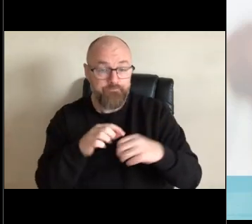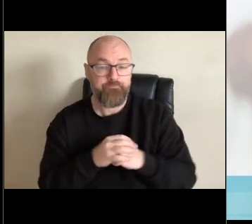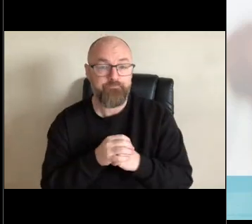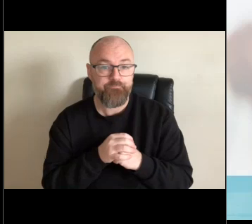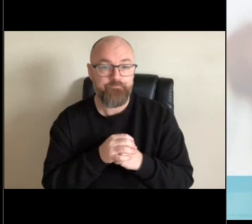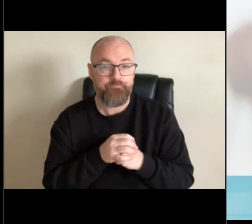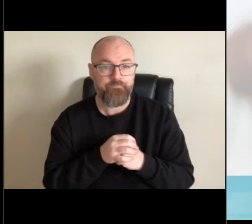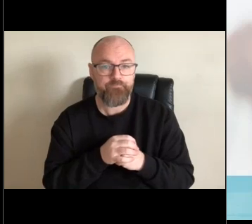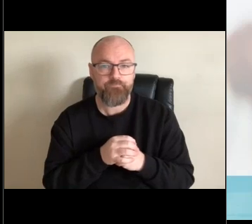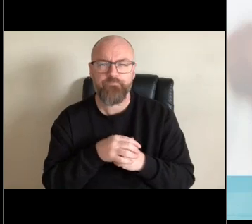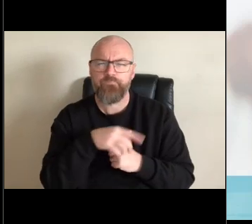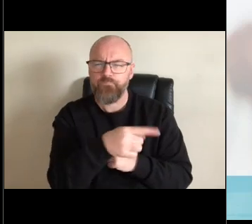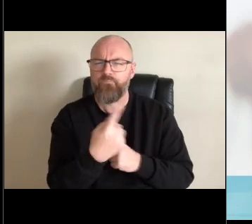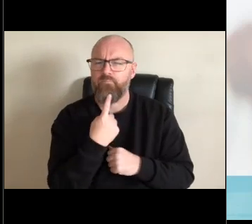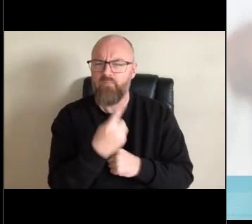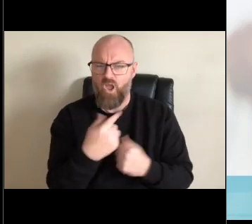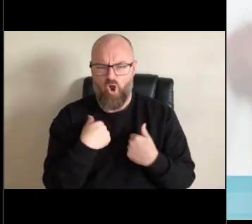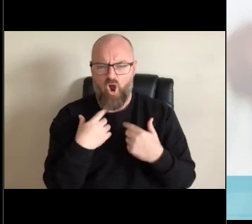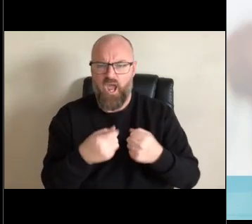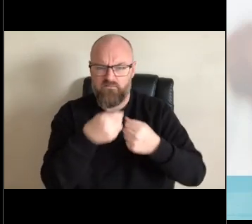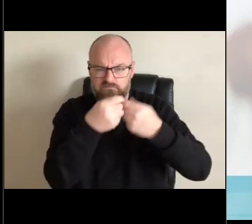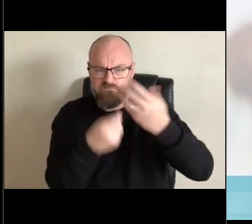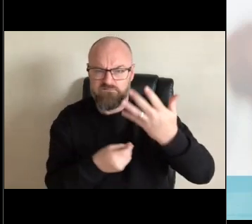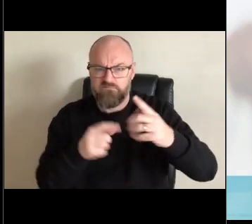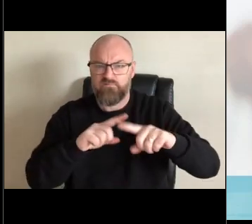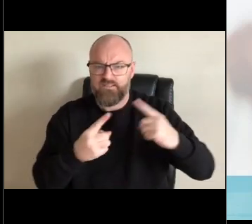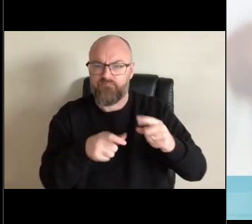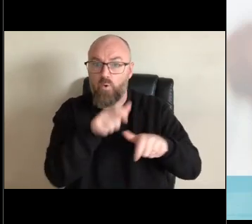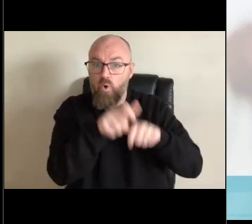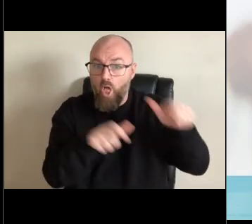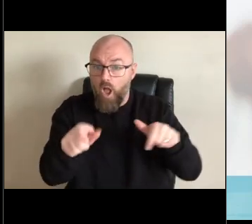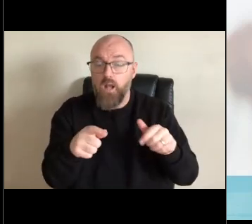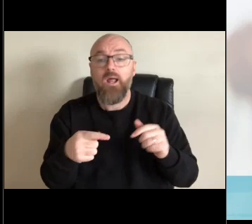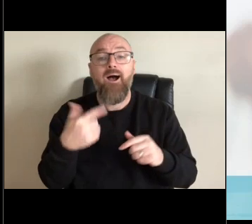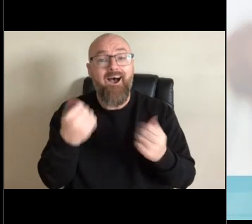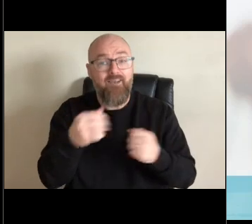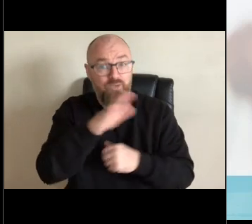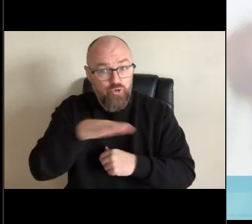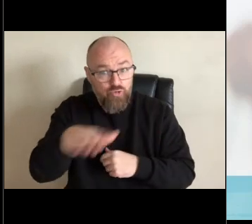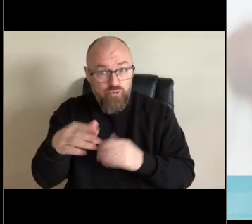saying I have a number of clients with children in their early teens who have been refused visitation